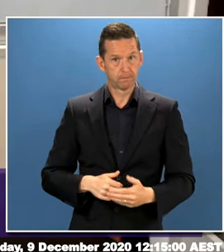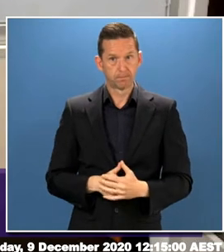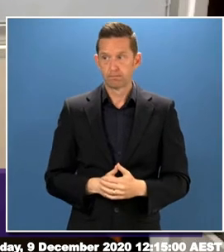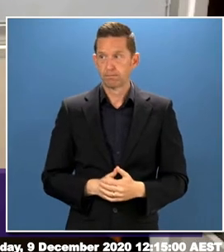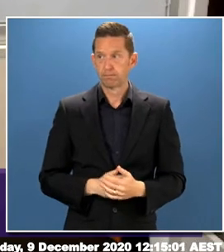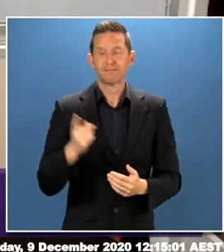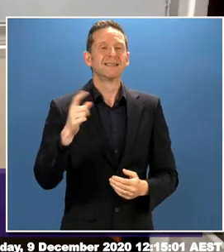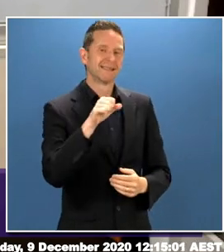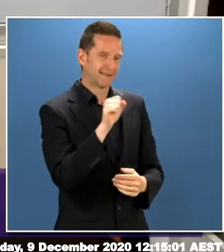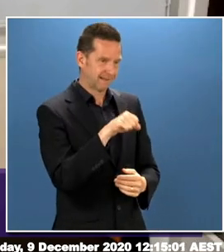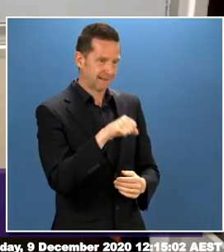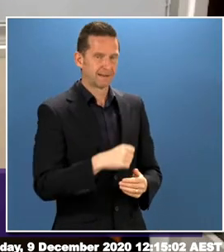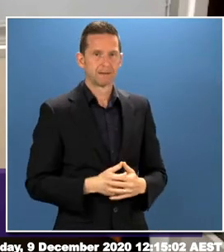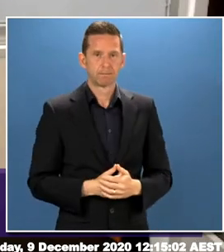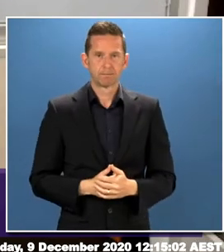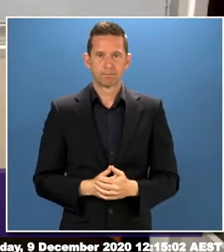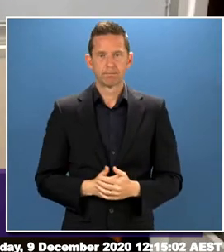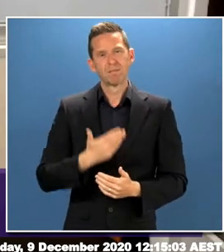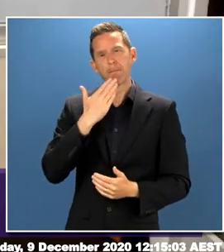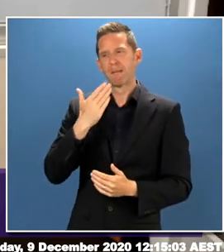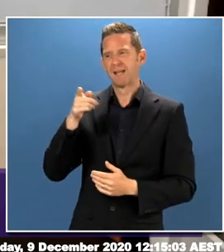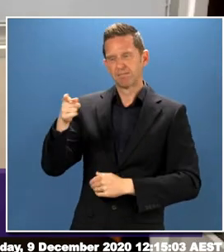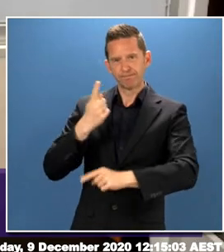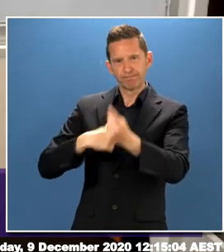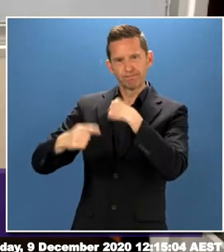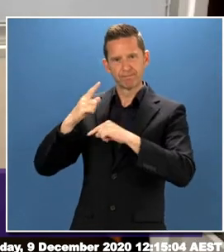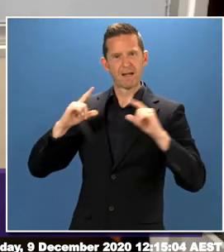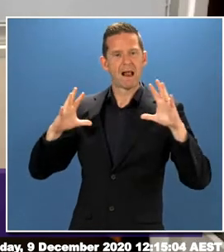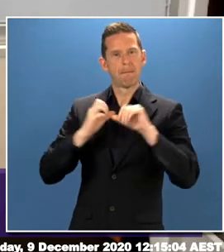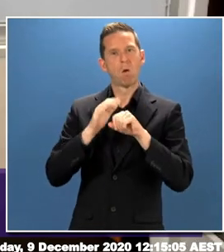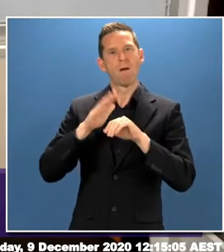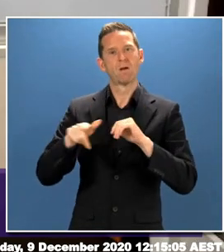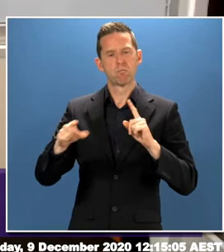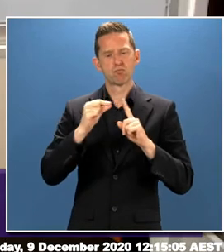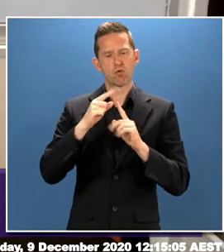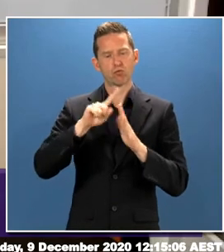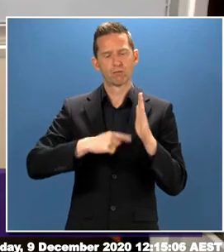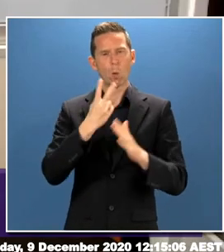Yes. Can you please provide us a little bit of an overview of whatnProject21 is?